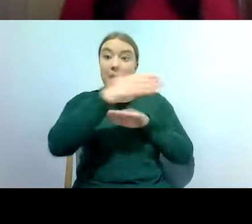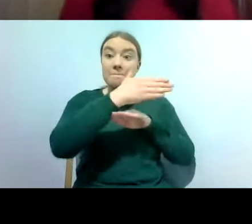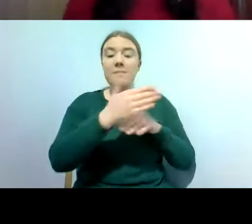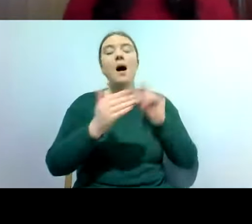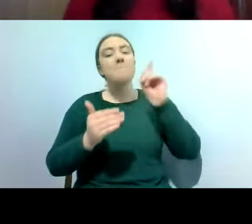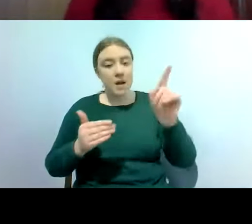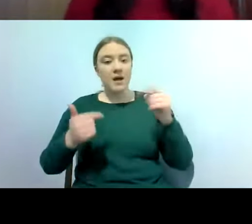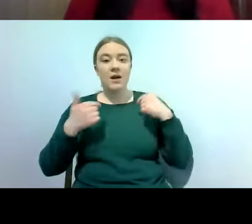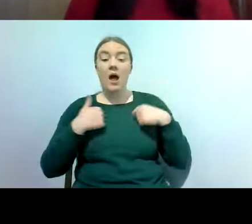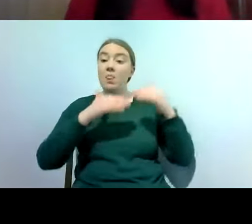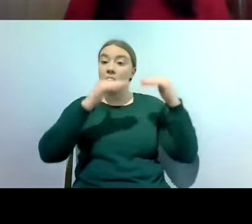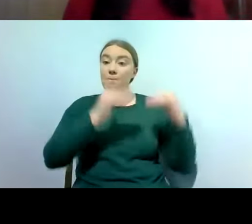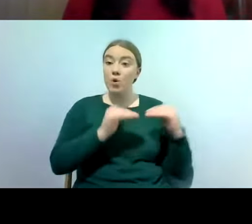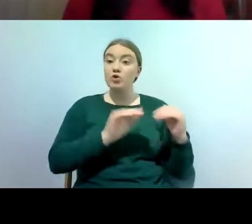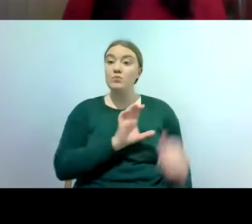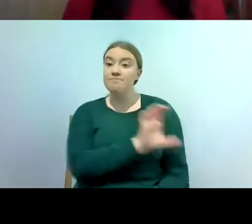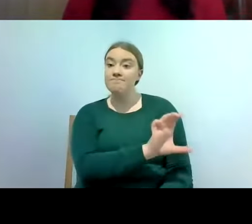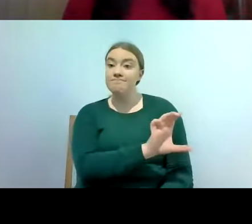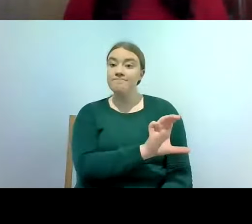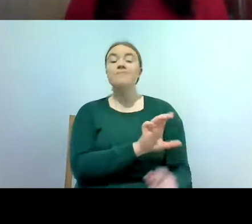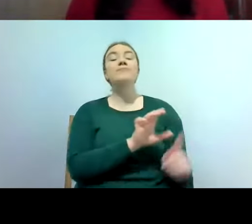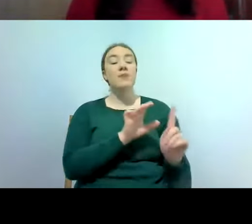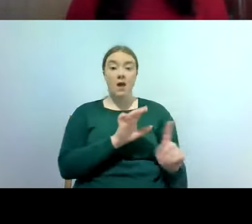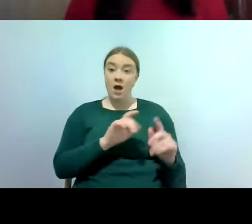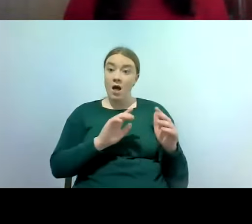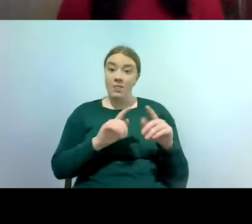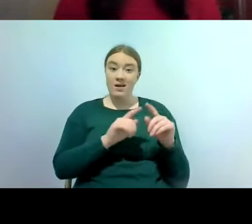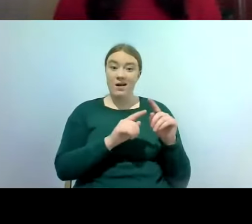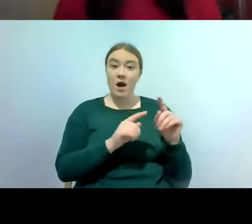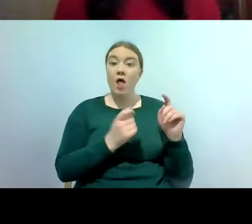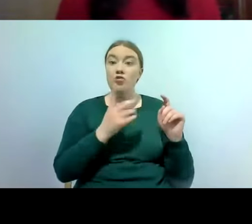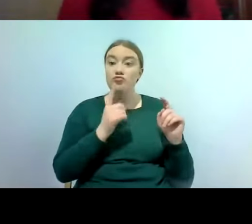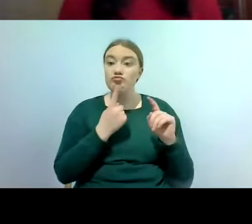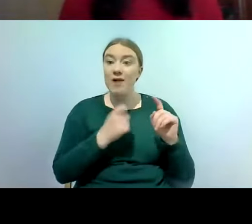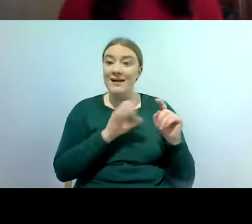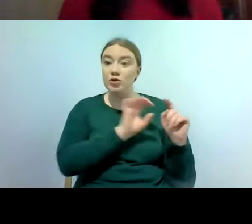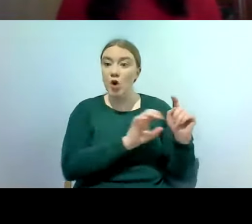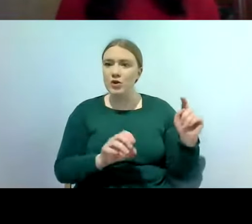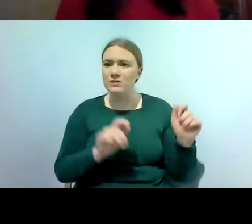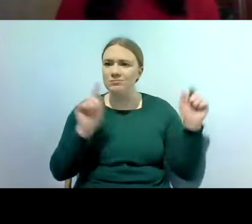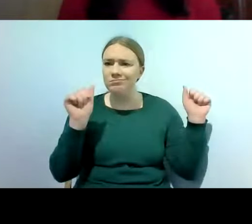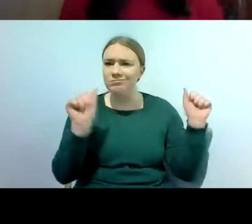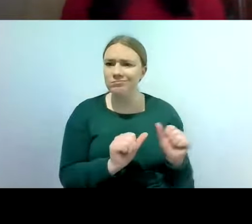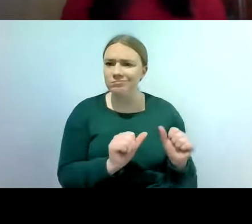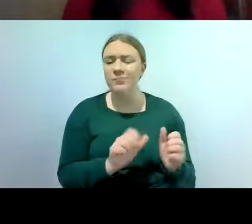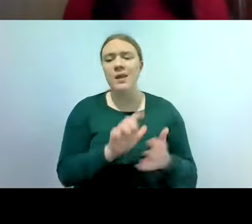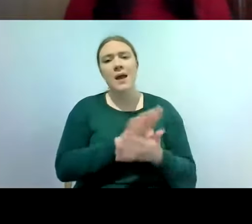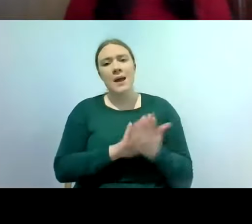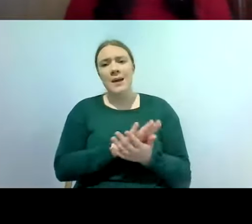the bottom graph is that there are a lot less red dots so maybe a reduced amount of blocked passages